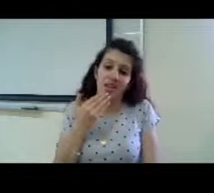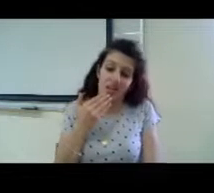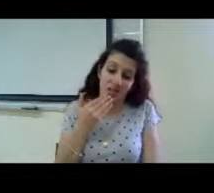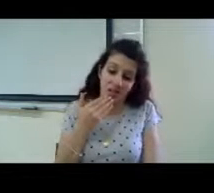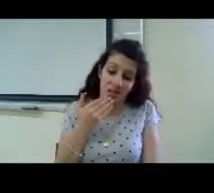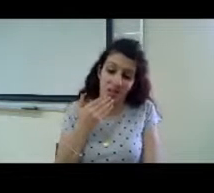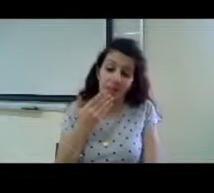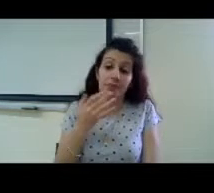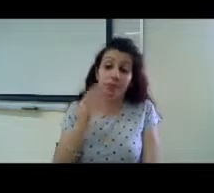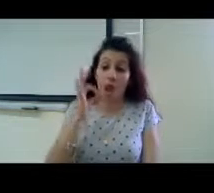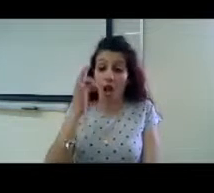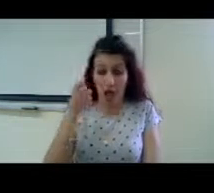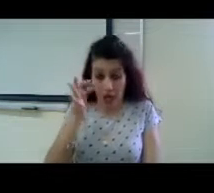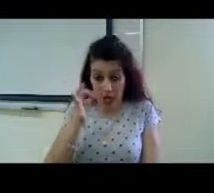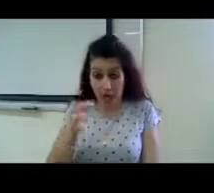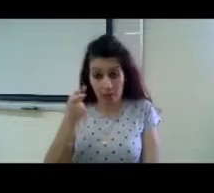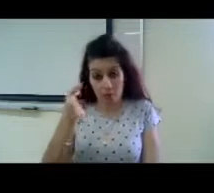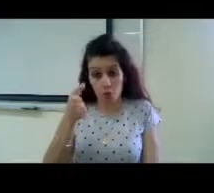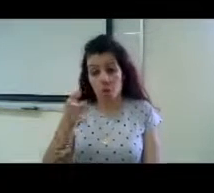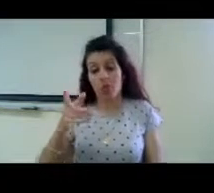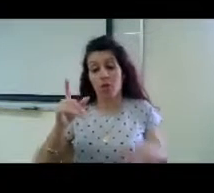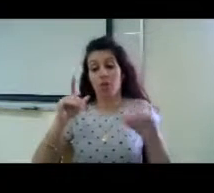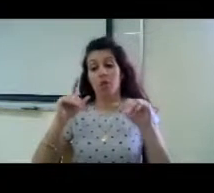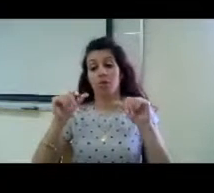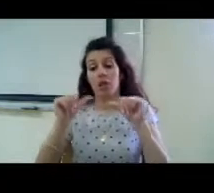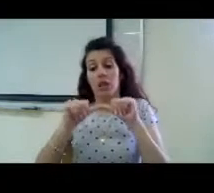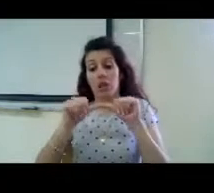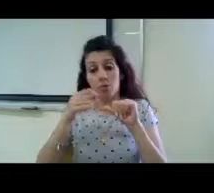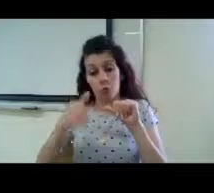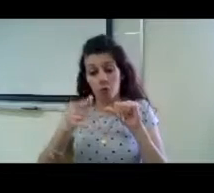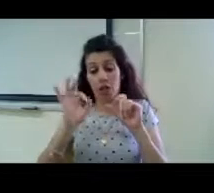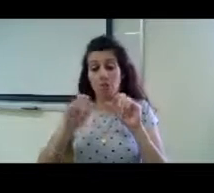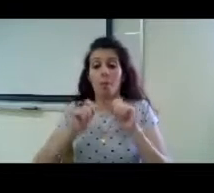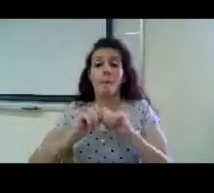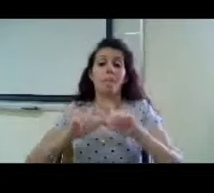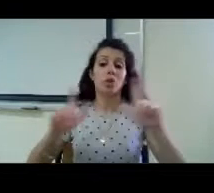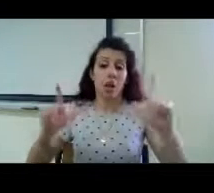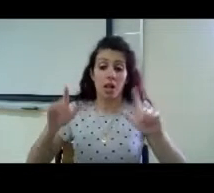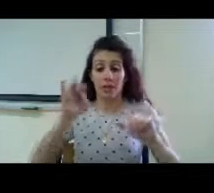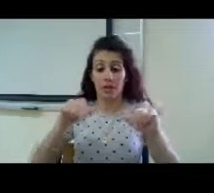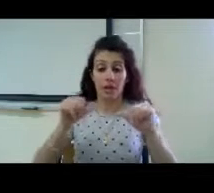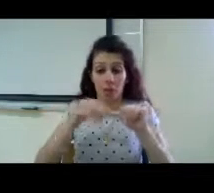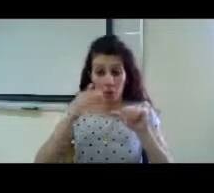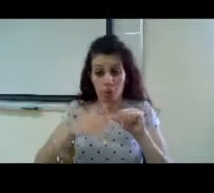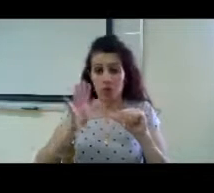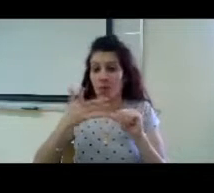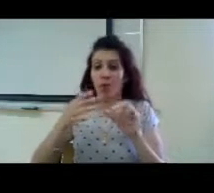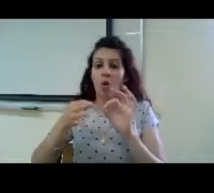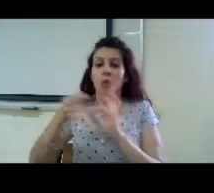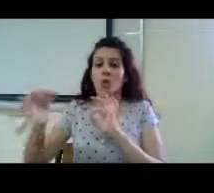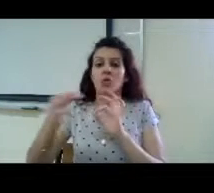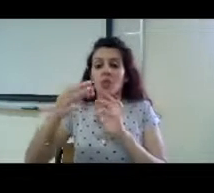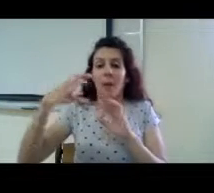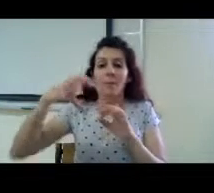play ideas stories stories about covet 19 and a huge plethora of multi media